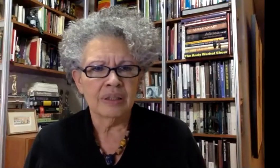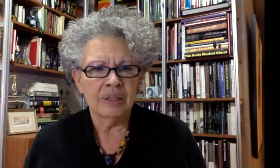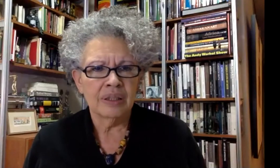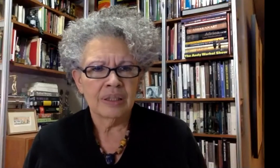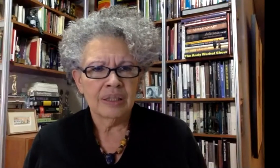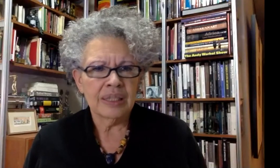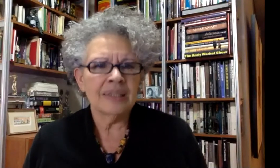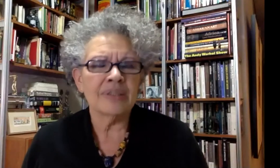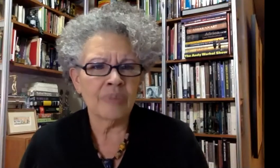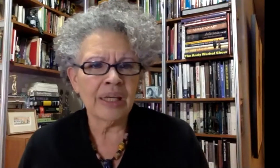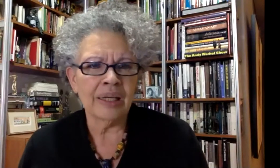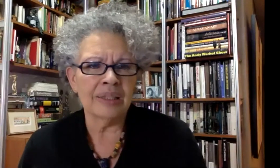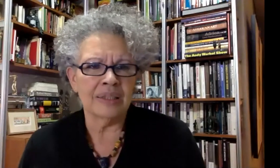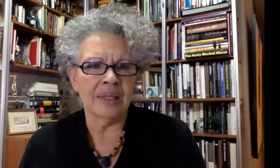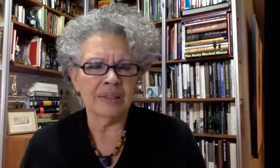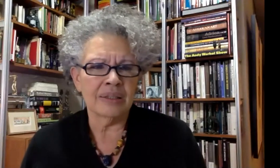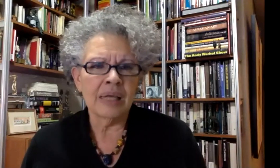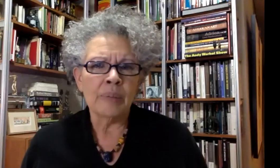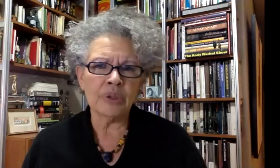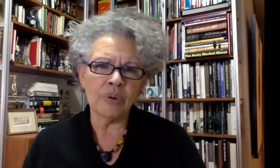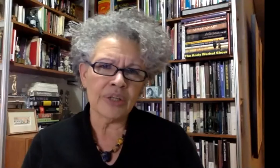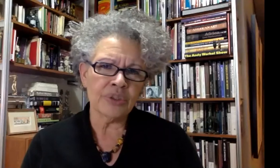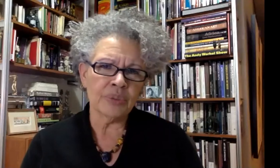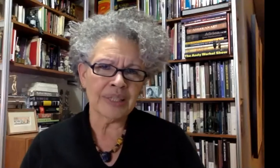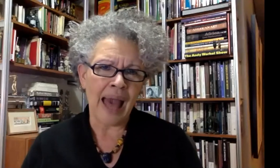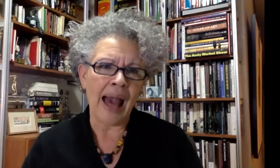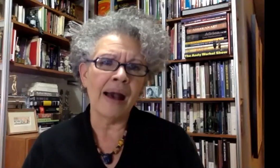artist. She had something to express around her own feelings that the history of people